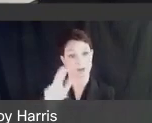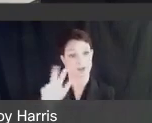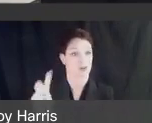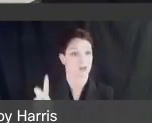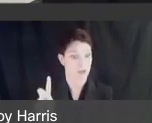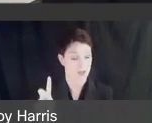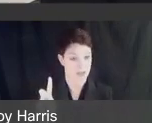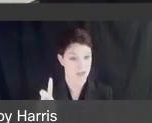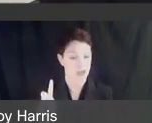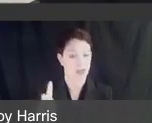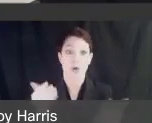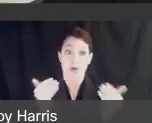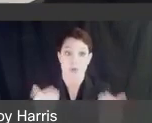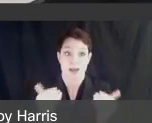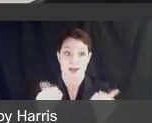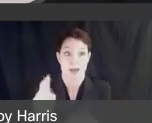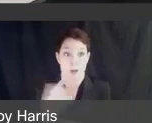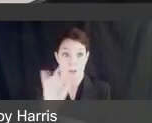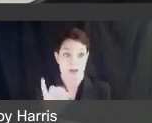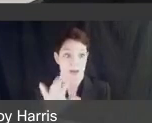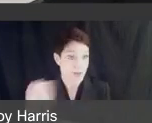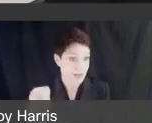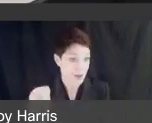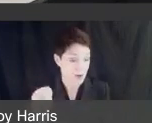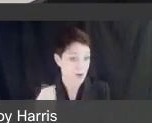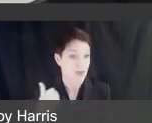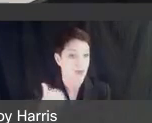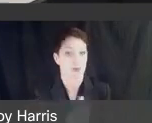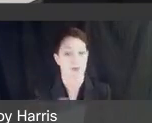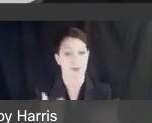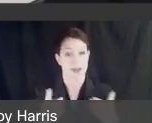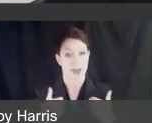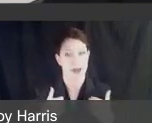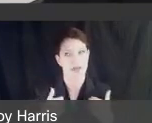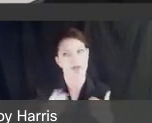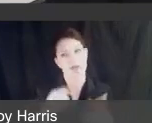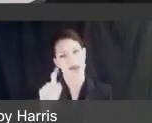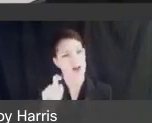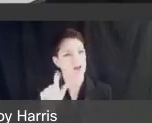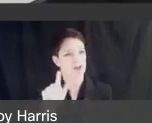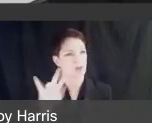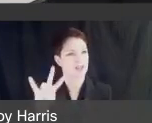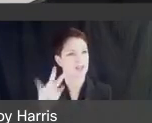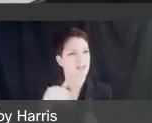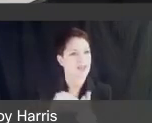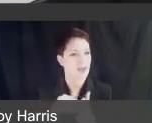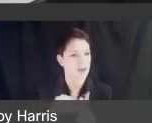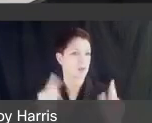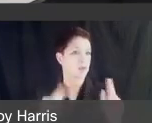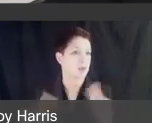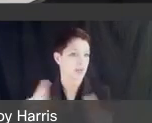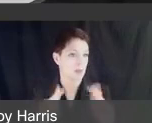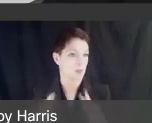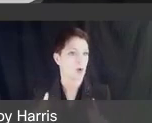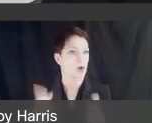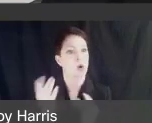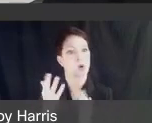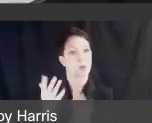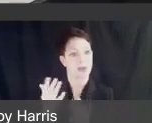Right now, here in Montgomery County, we have approximately 127,000 people remaining on our 1A